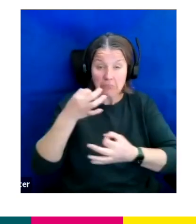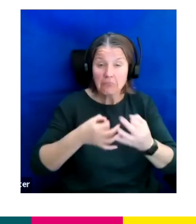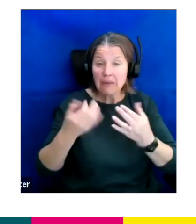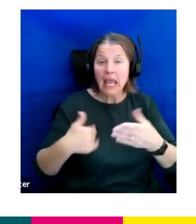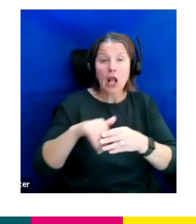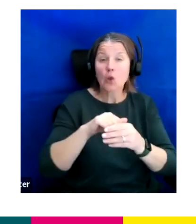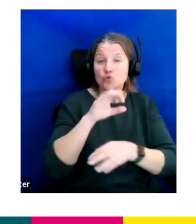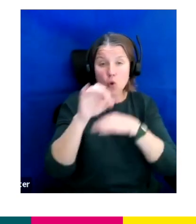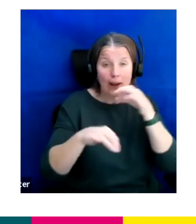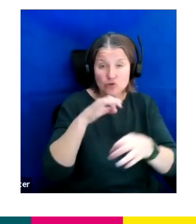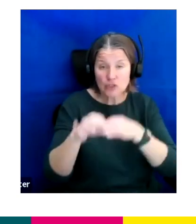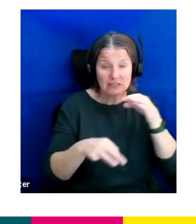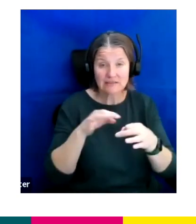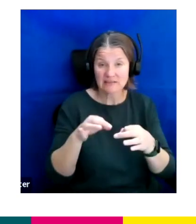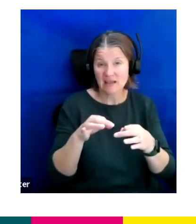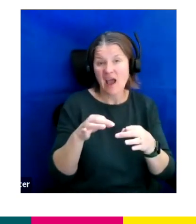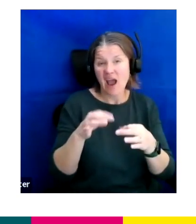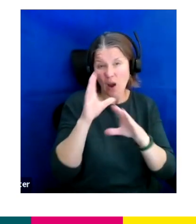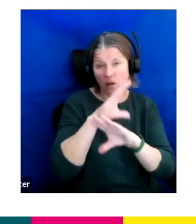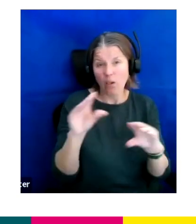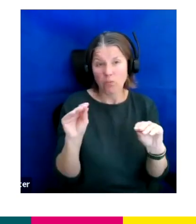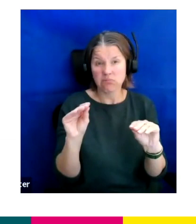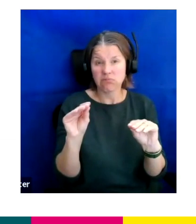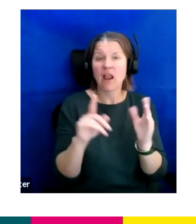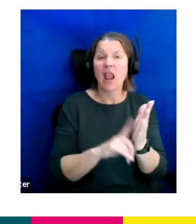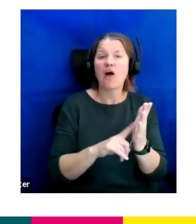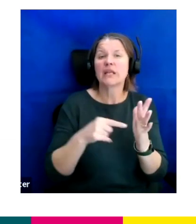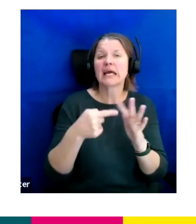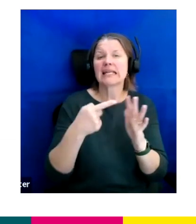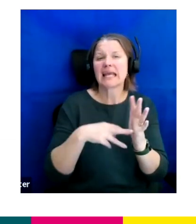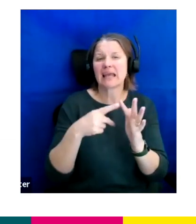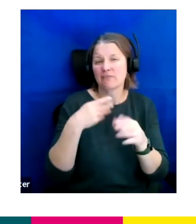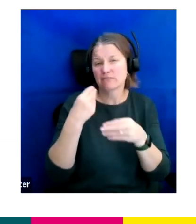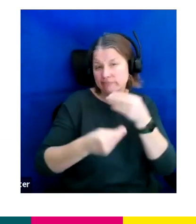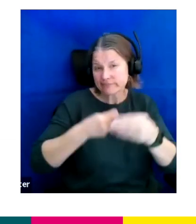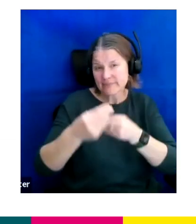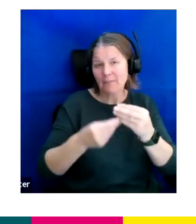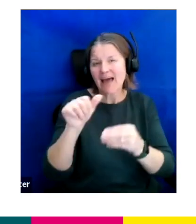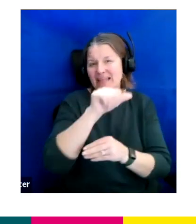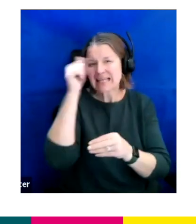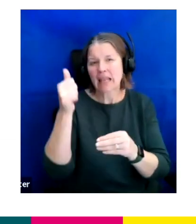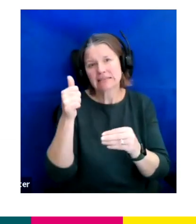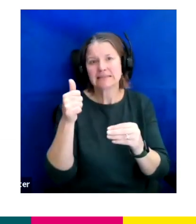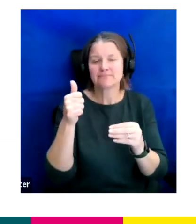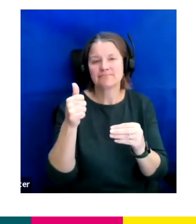I'll obviously let Lauren and Eve talk about the talent inbox but you can also follow us